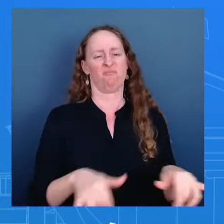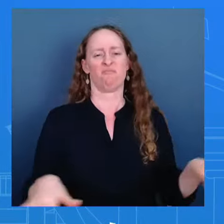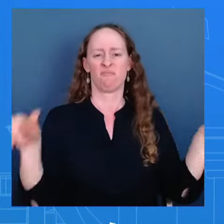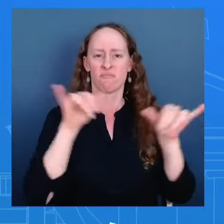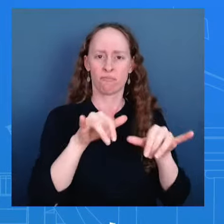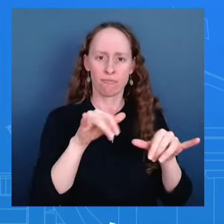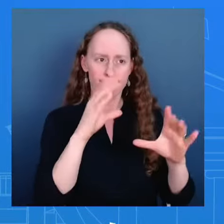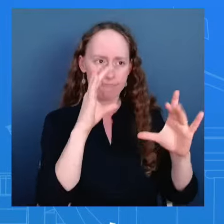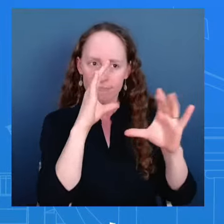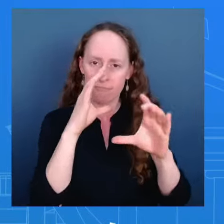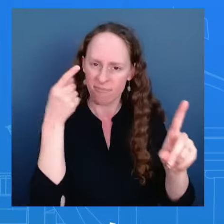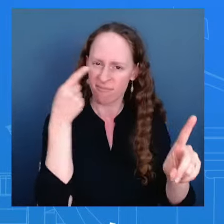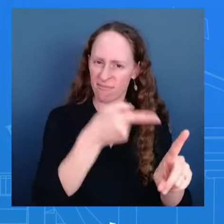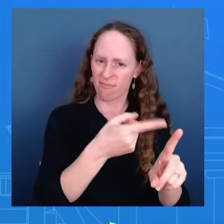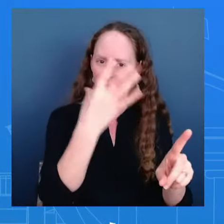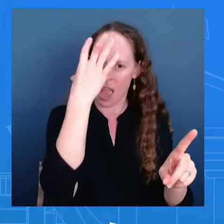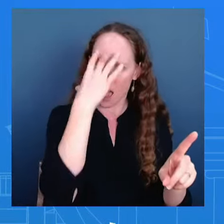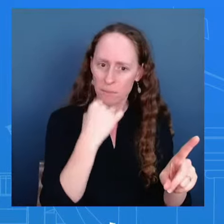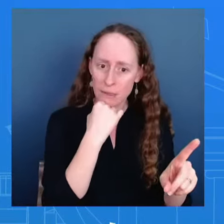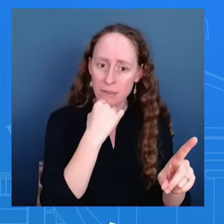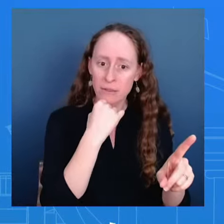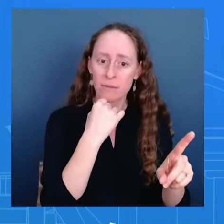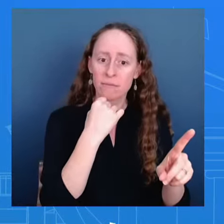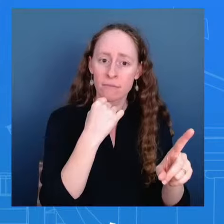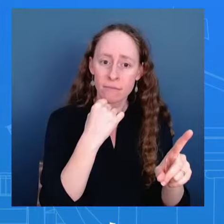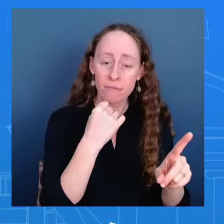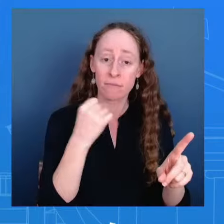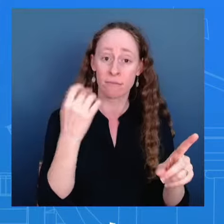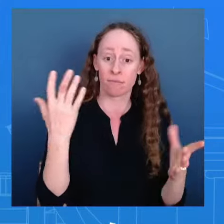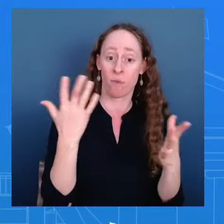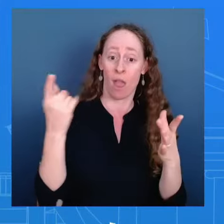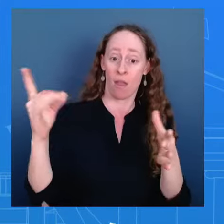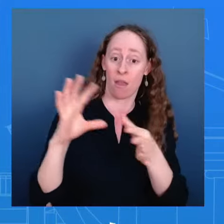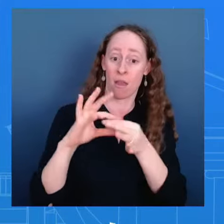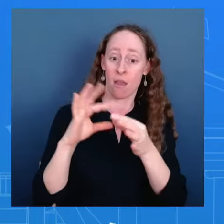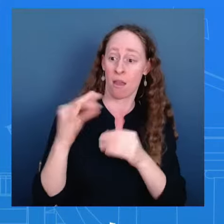they say there were some secondary explosions that led to this fire that led to these deaths.